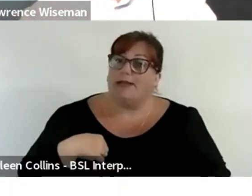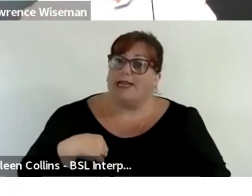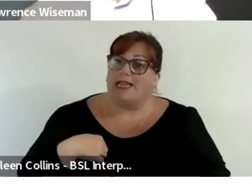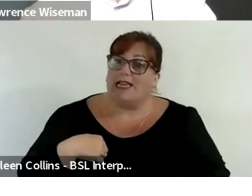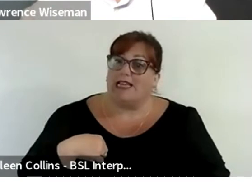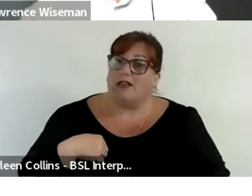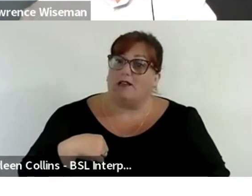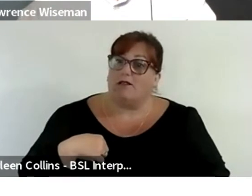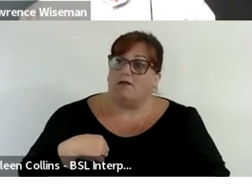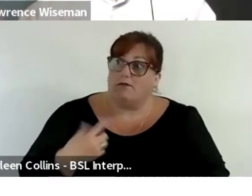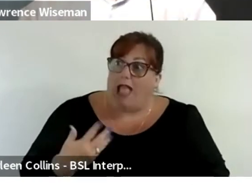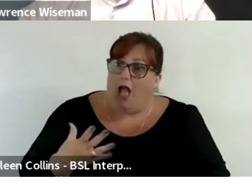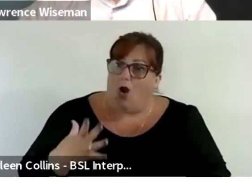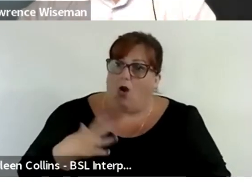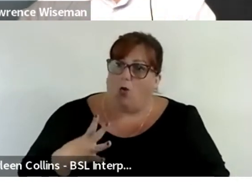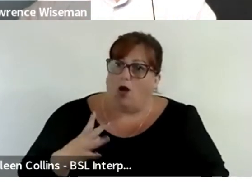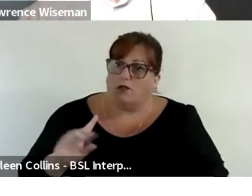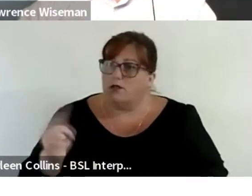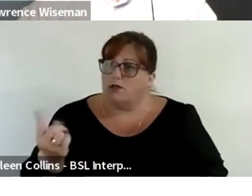There was no, "we need to do it now".